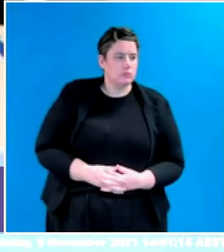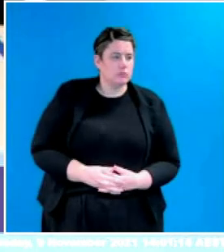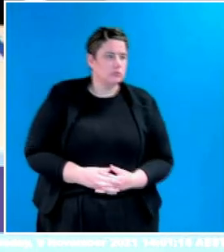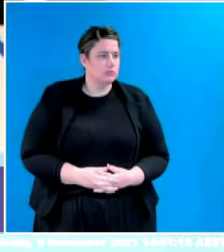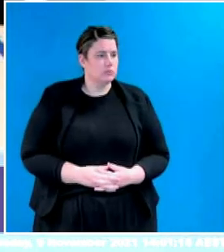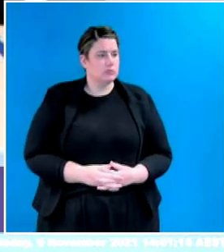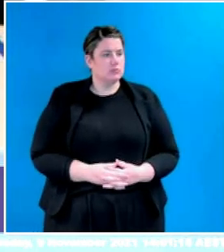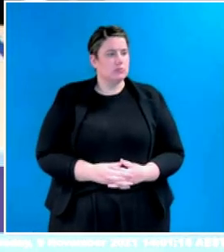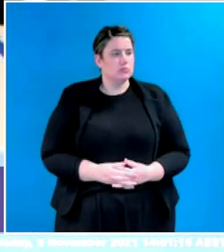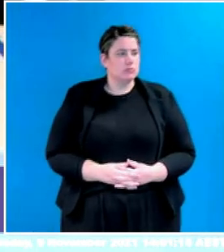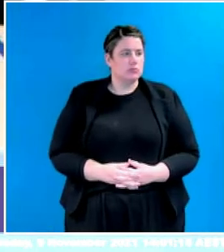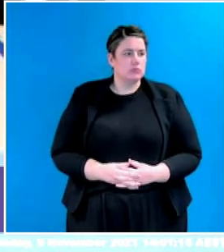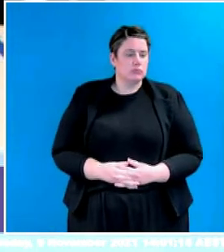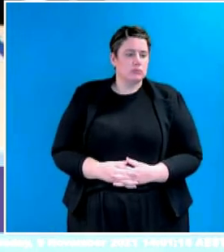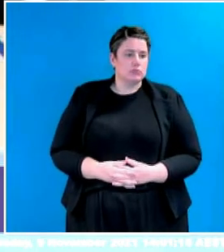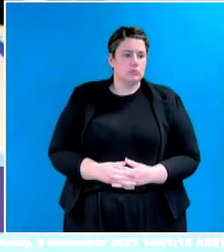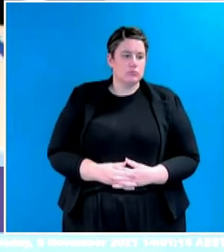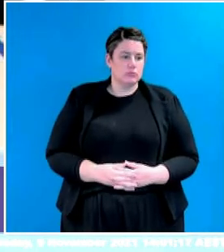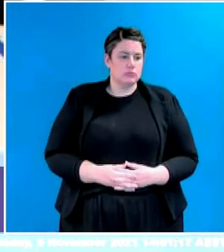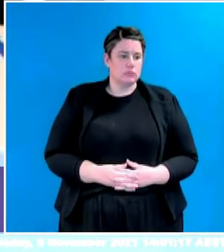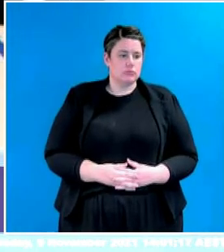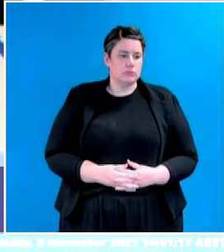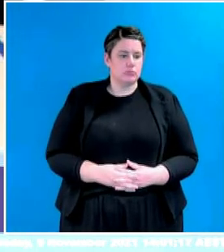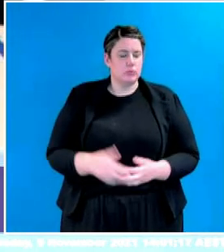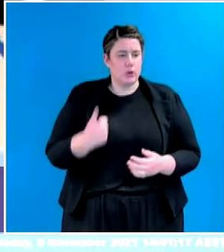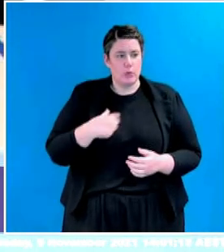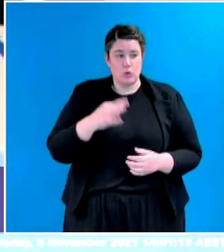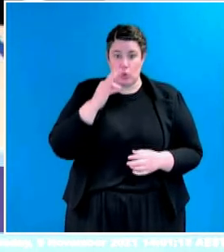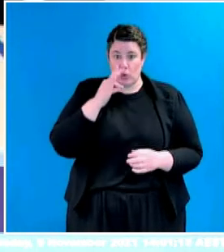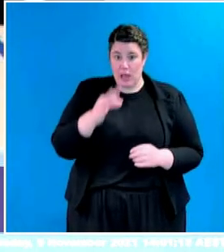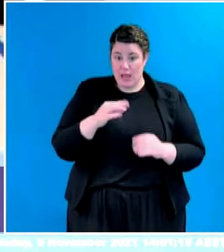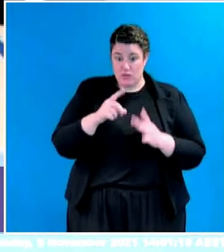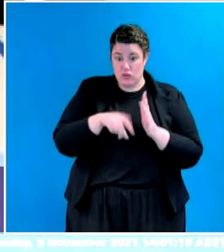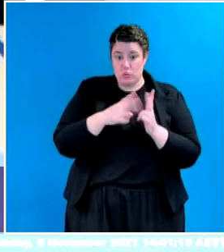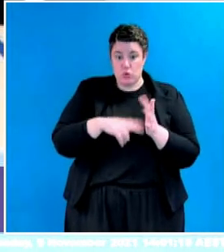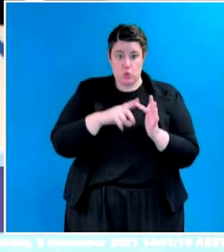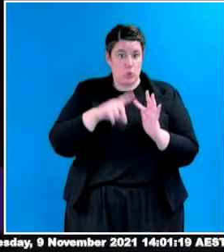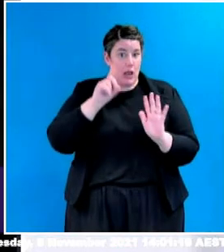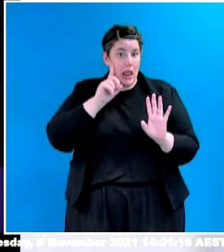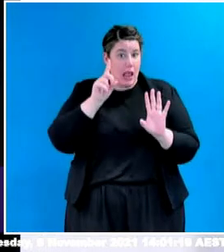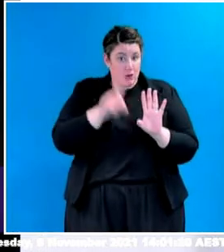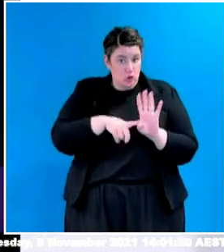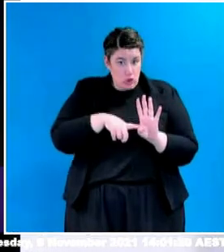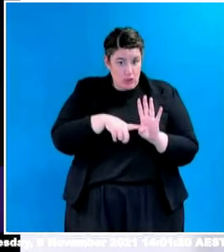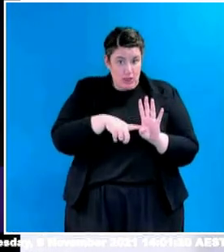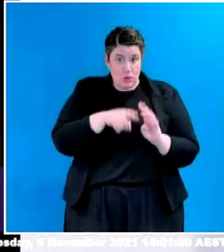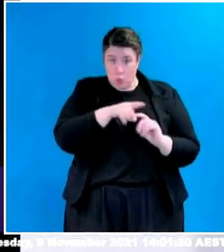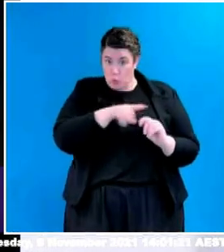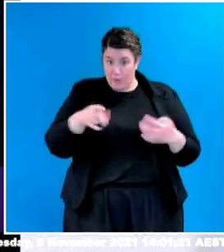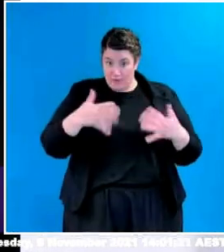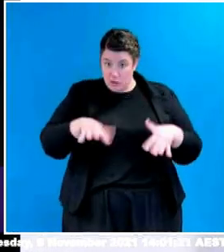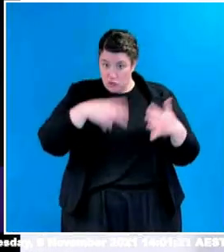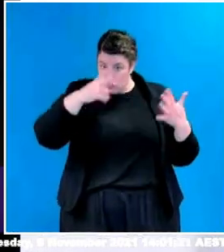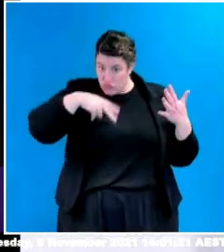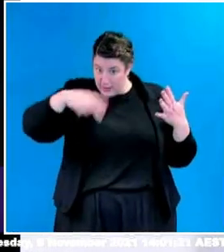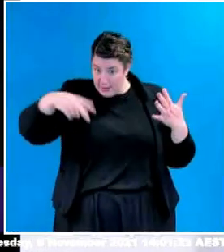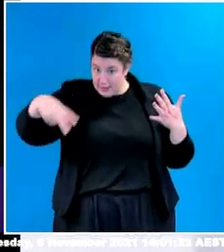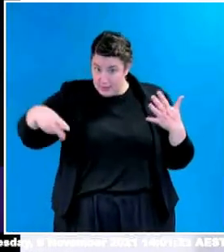But sticking with the Background Paper from June last year, have you all read the paper?